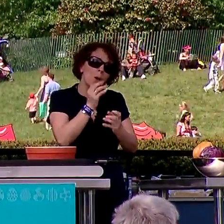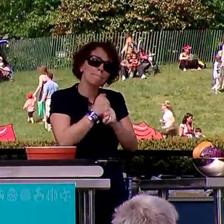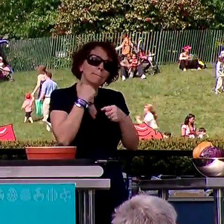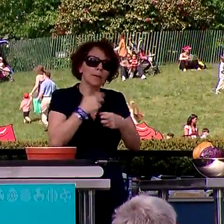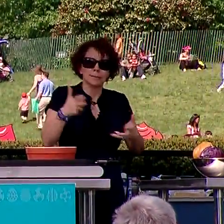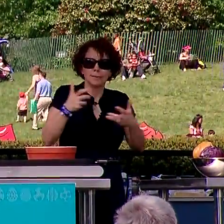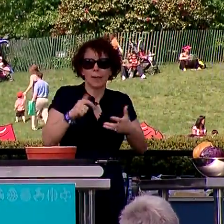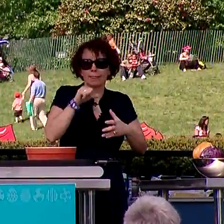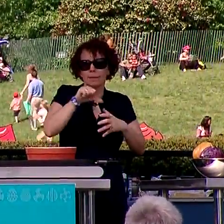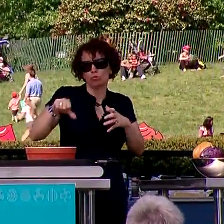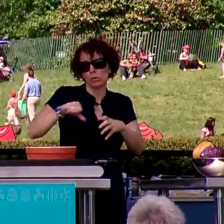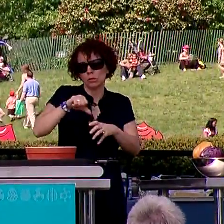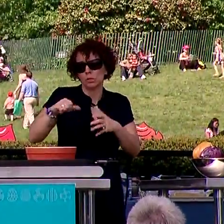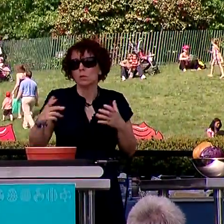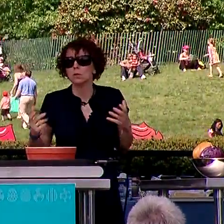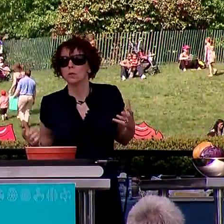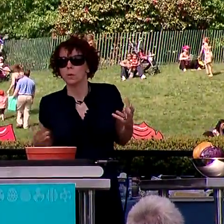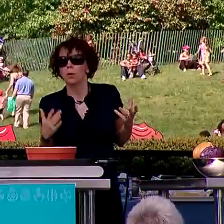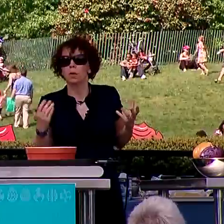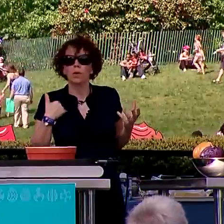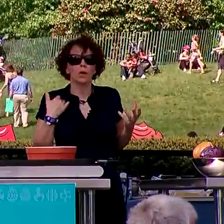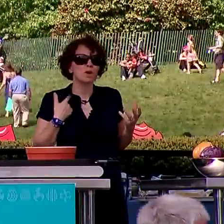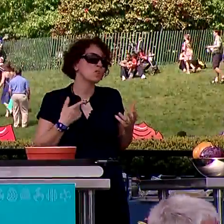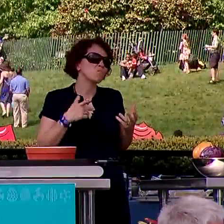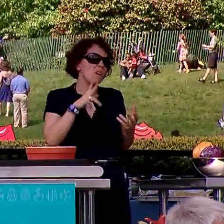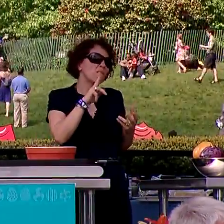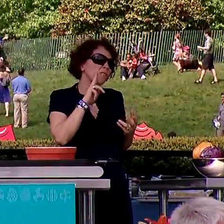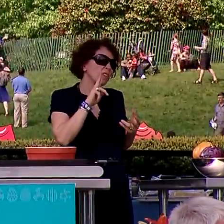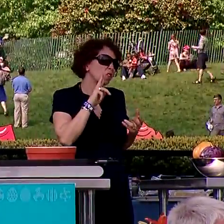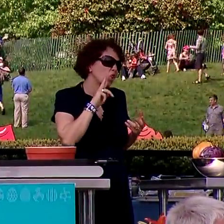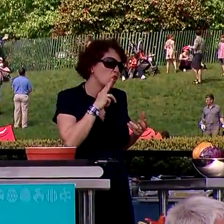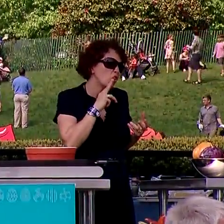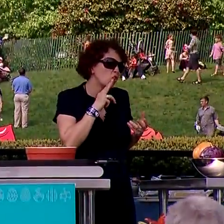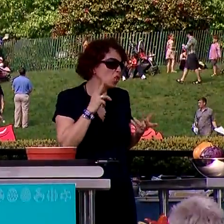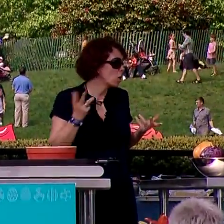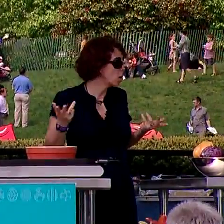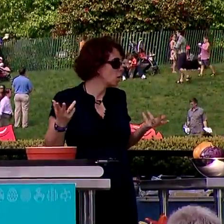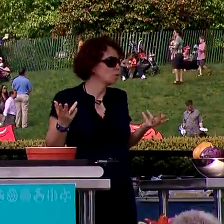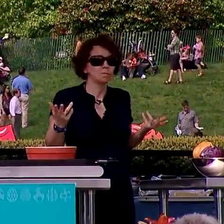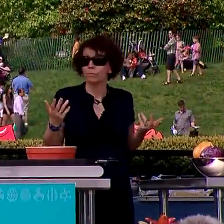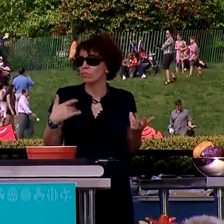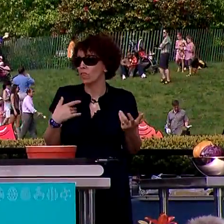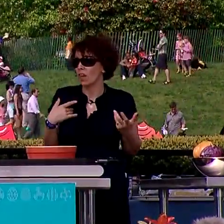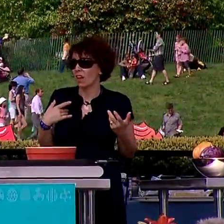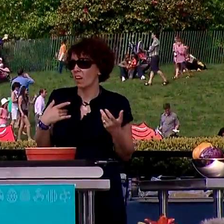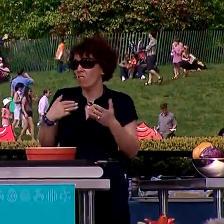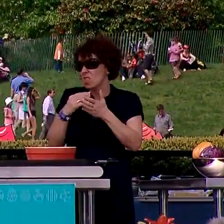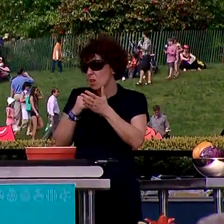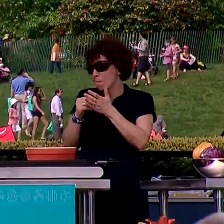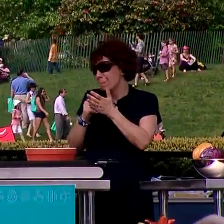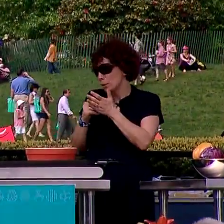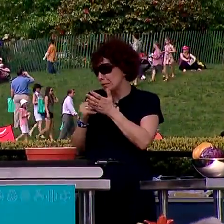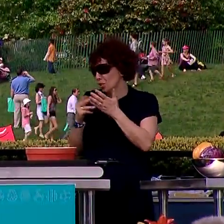you have the vinegar and you have the Dijon mustard in the